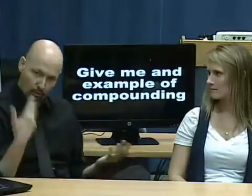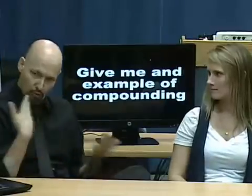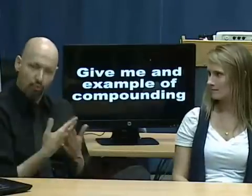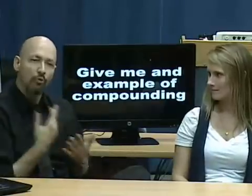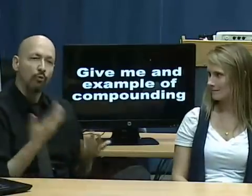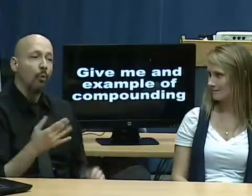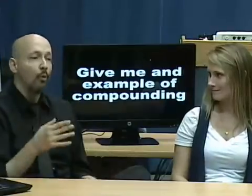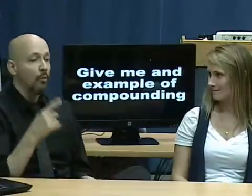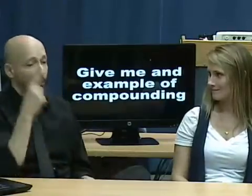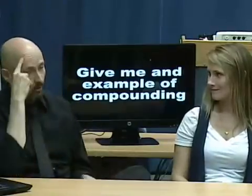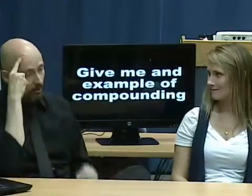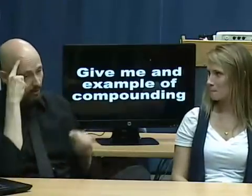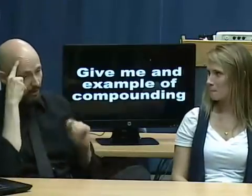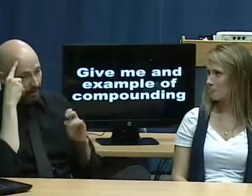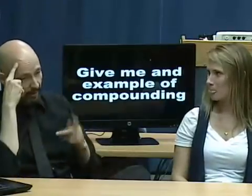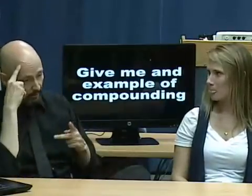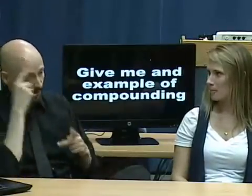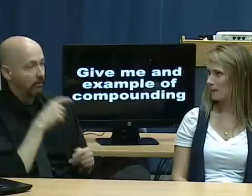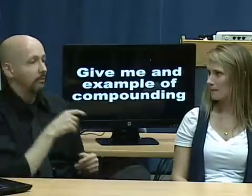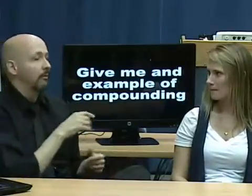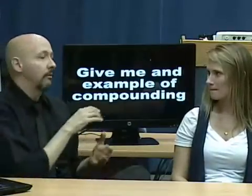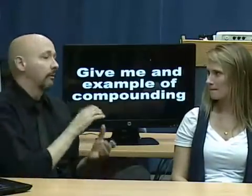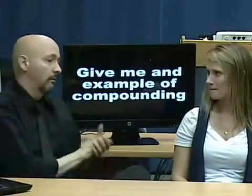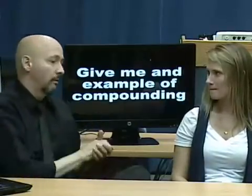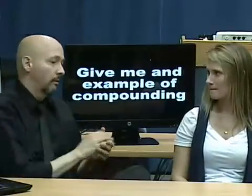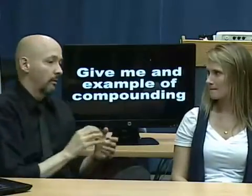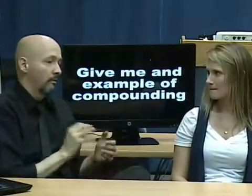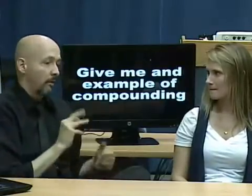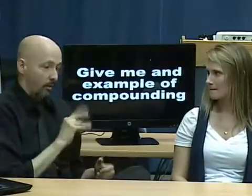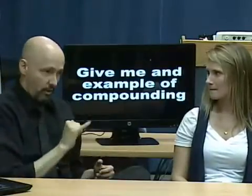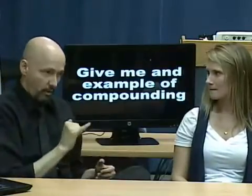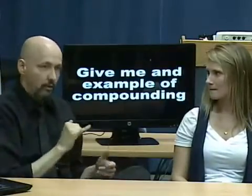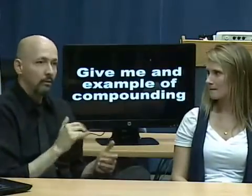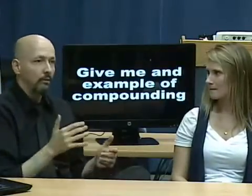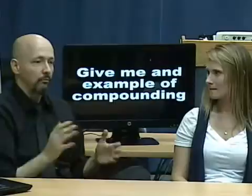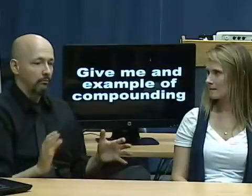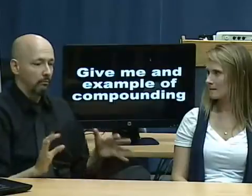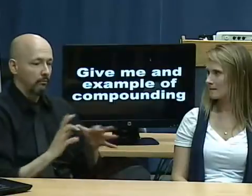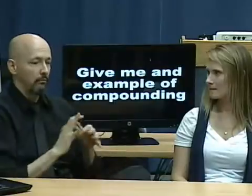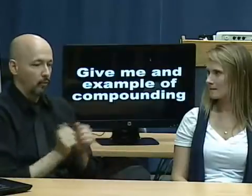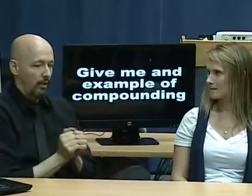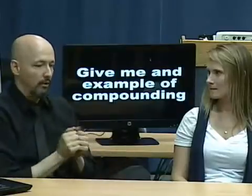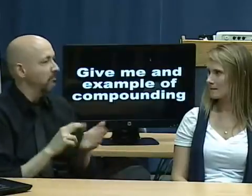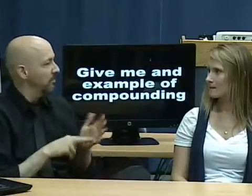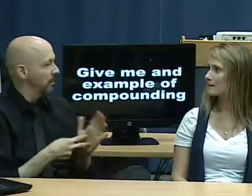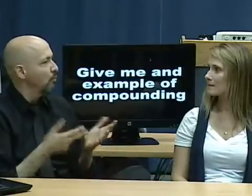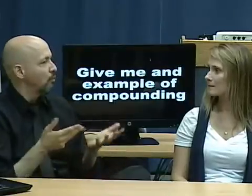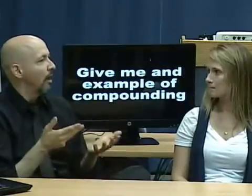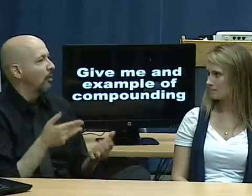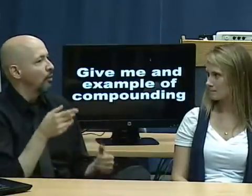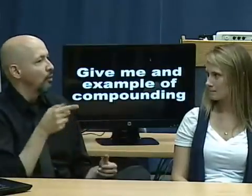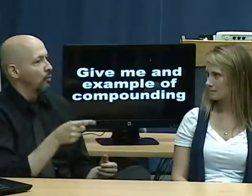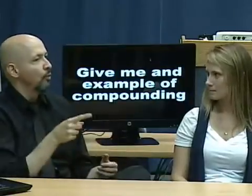Right, good. So you have THINK over here and MARRY over here, and when you compound these two words, what does it then mean?